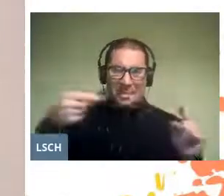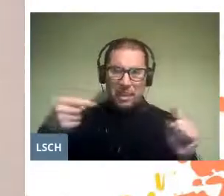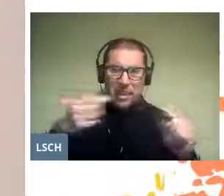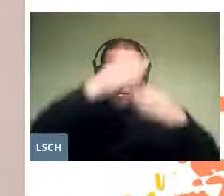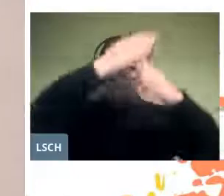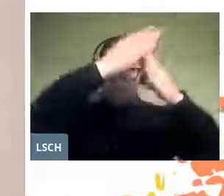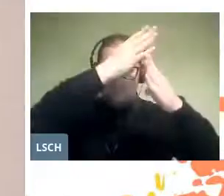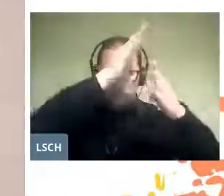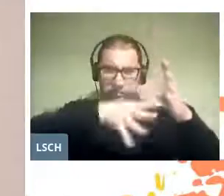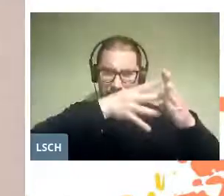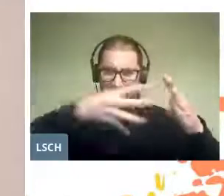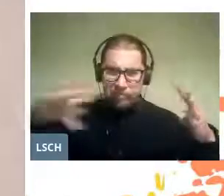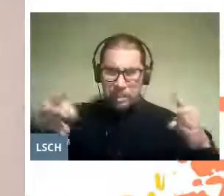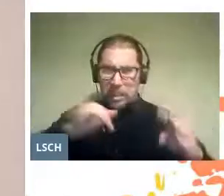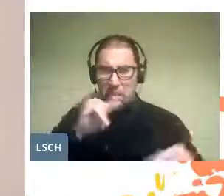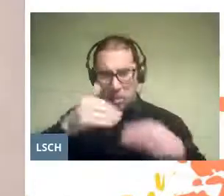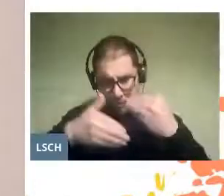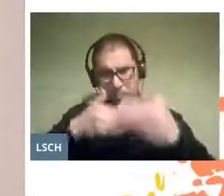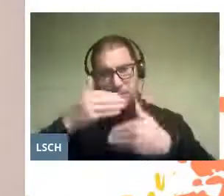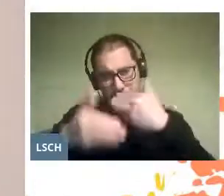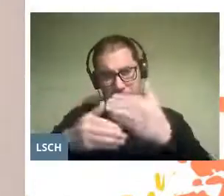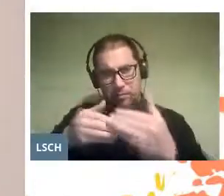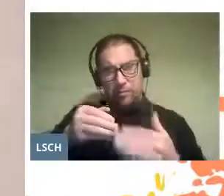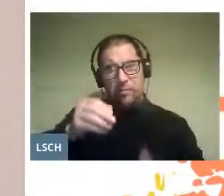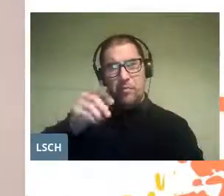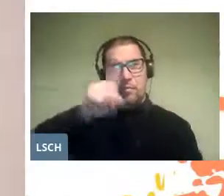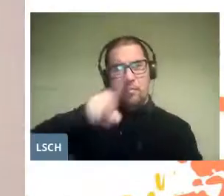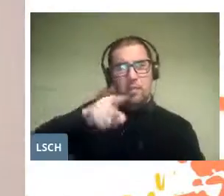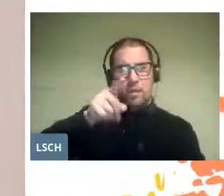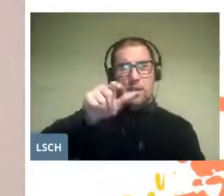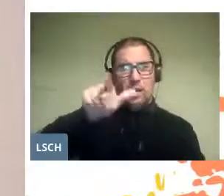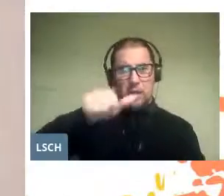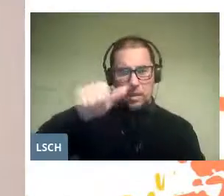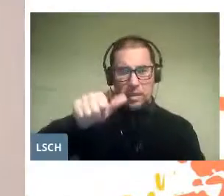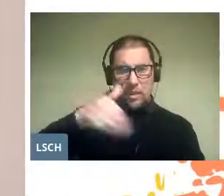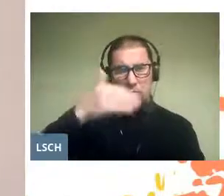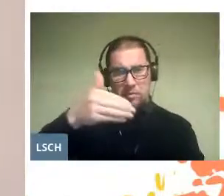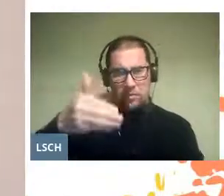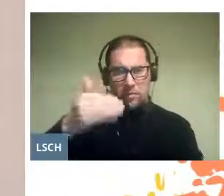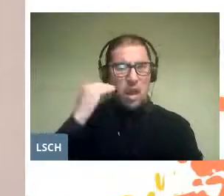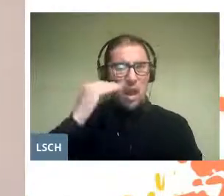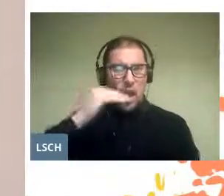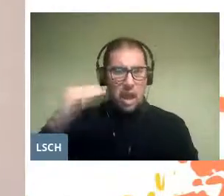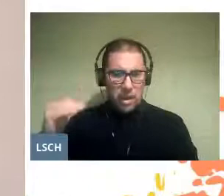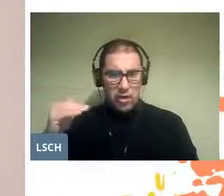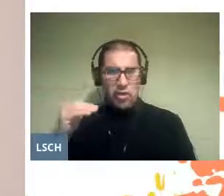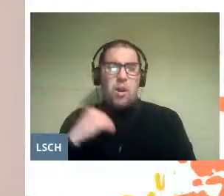Until the 16th century in Europe, children were seen as incomplete adults.